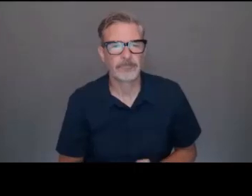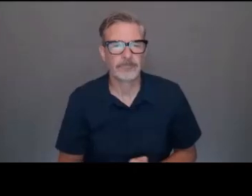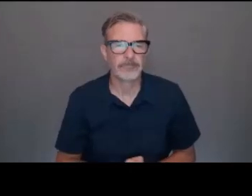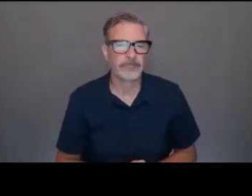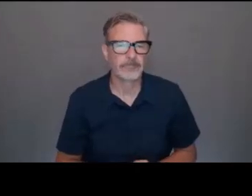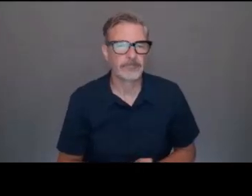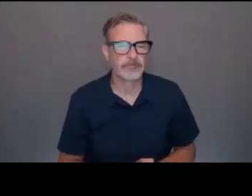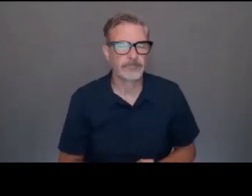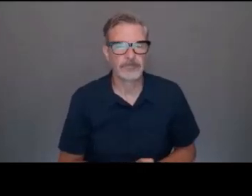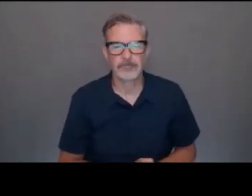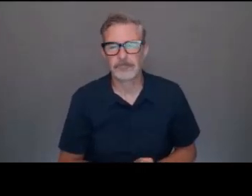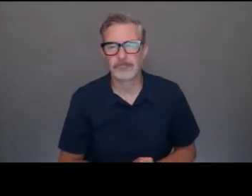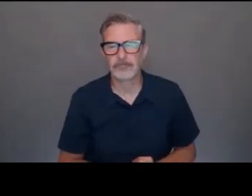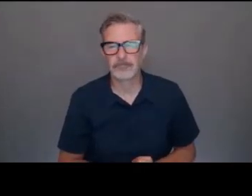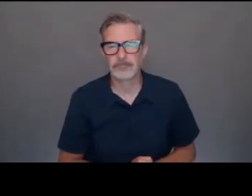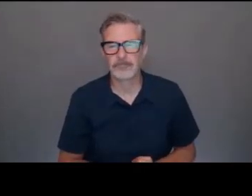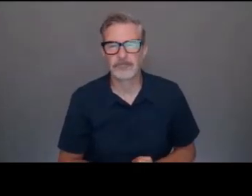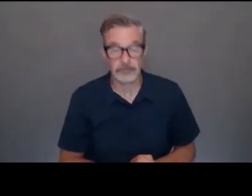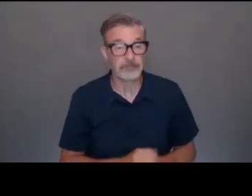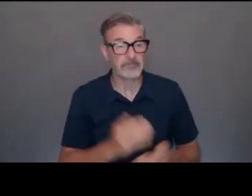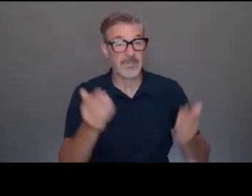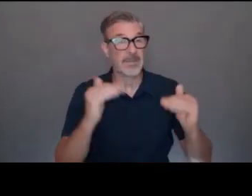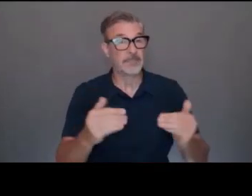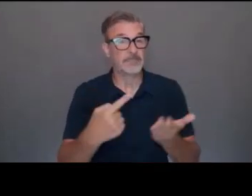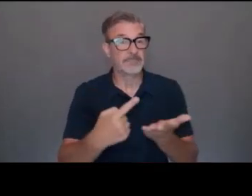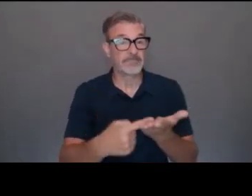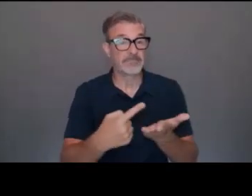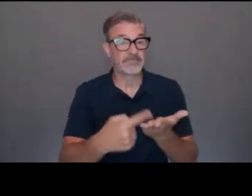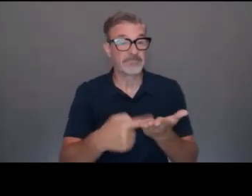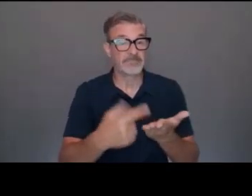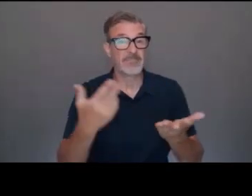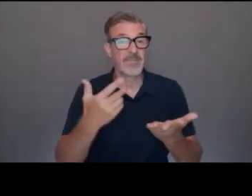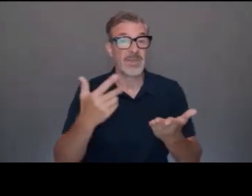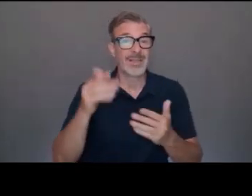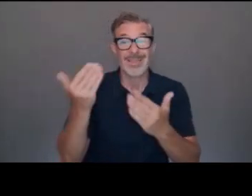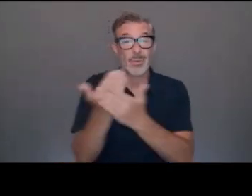Next, we're going to move into an Introductory Tour of the Updated Portal and Application.